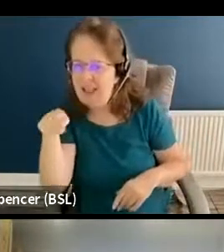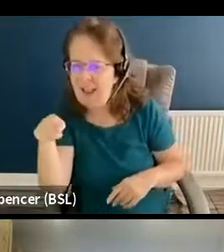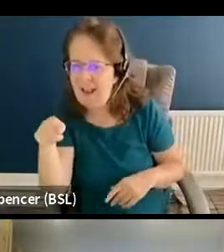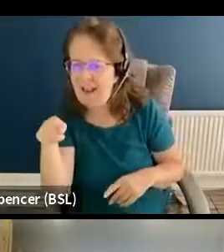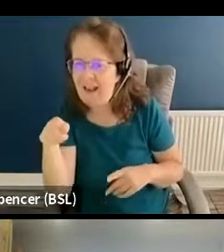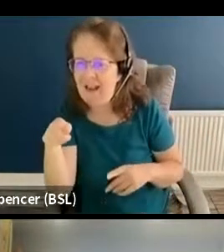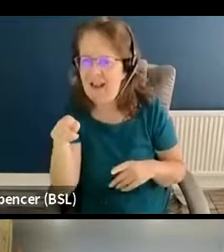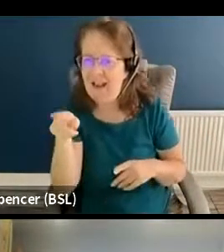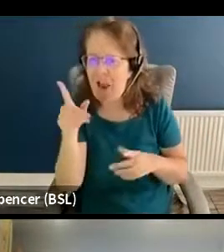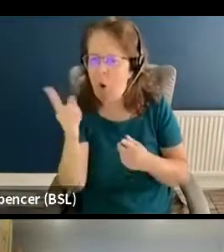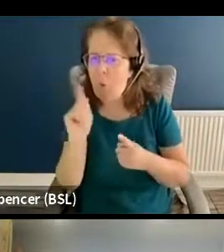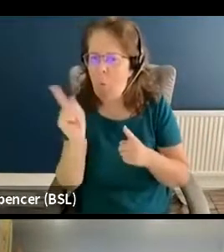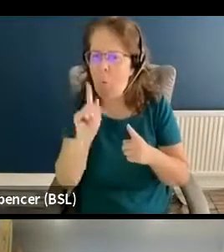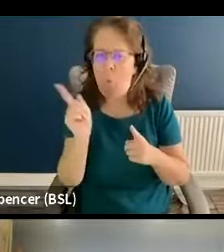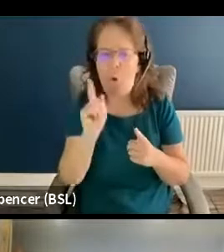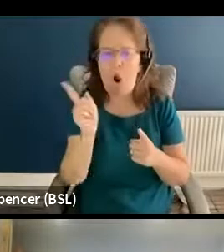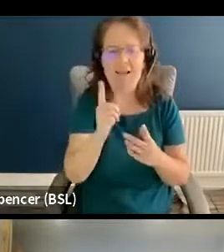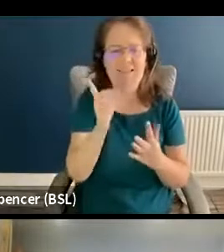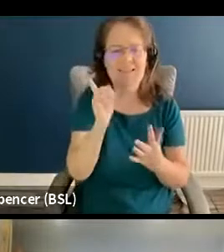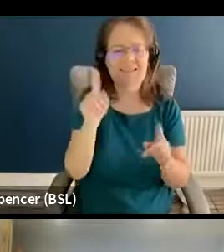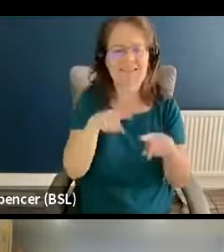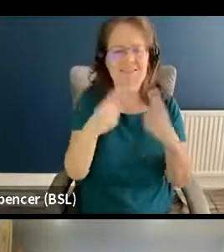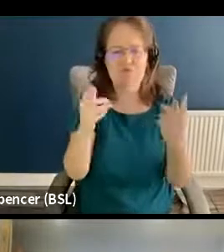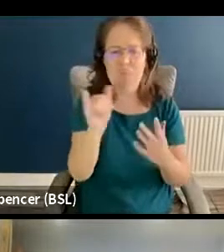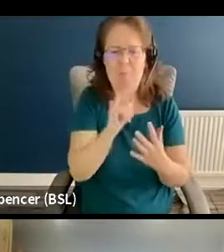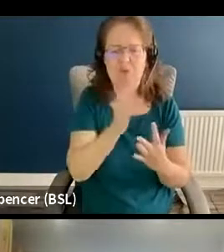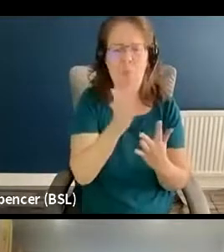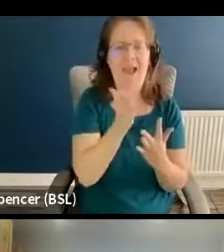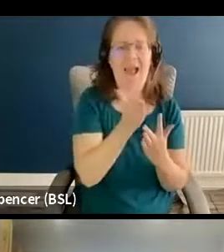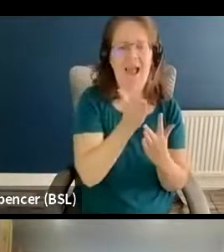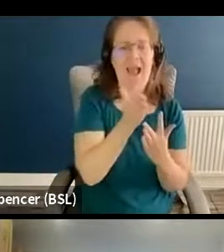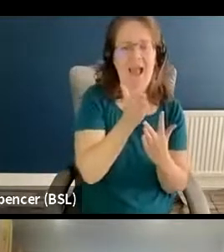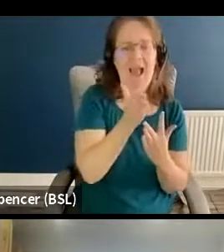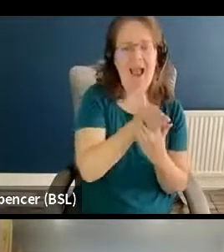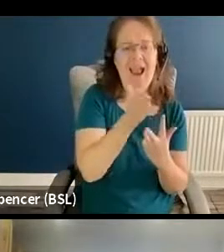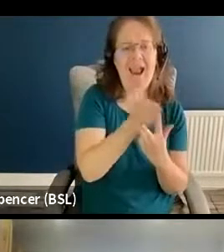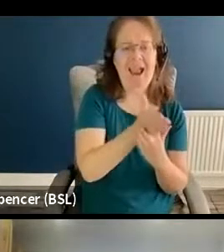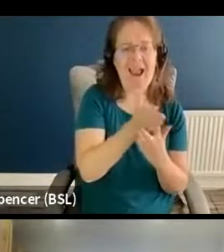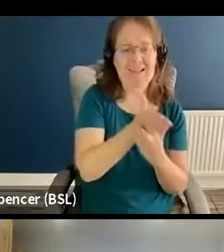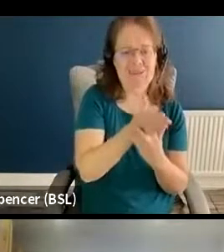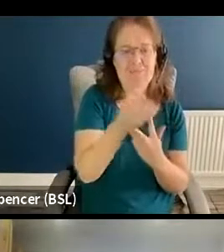accessibility and inclusive design? I think that is probably a panel in itself. We can probably